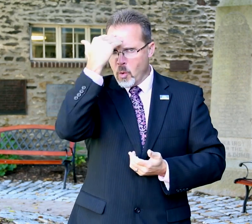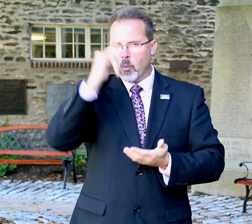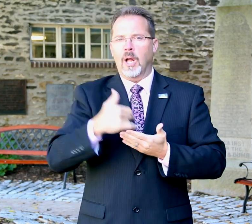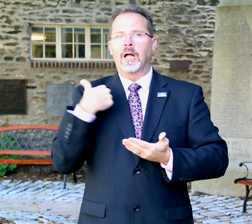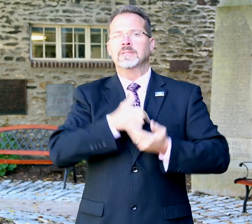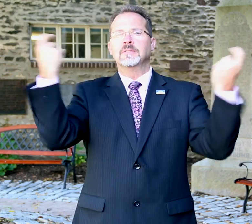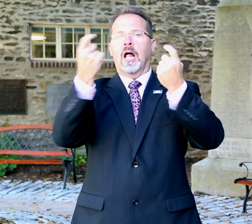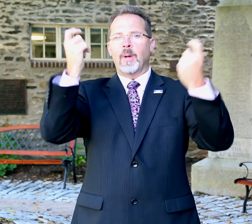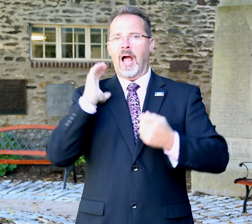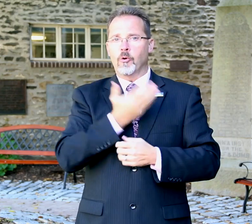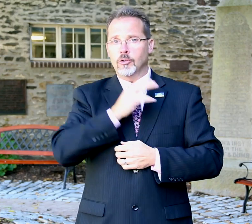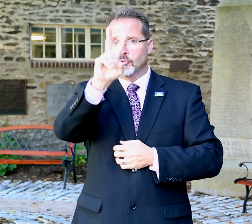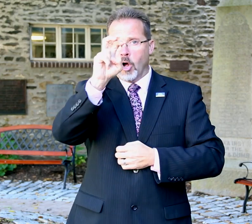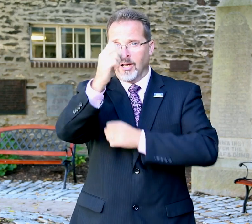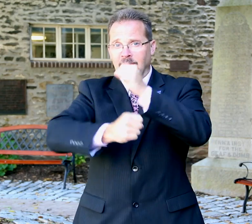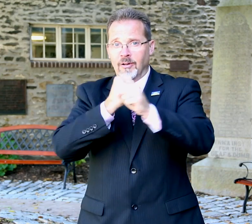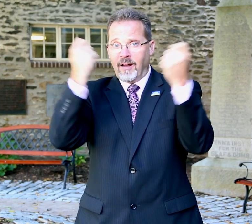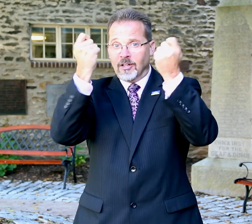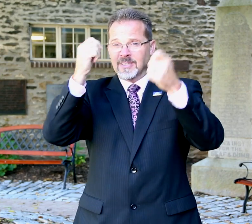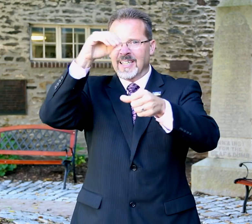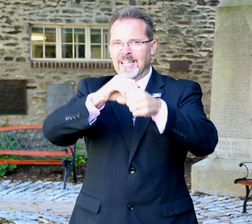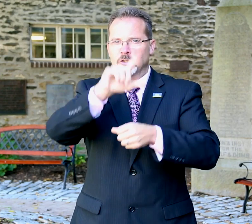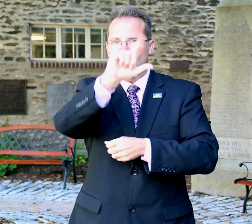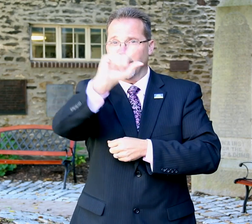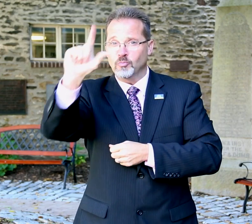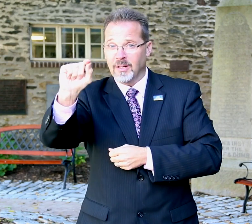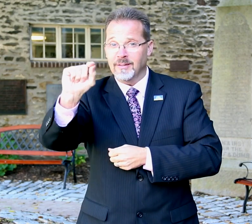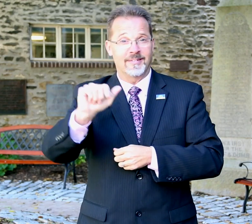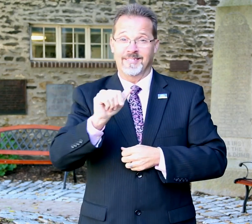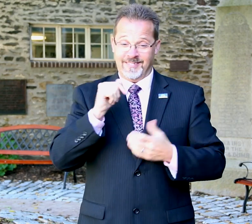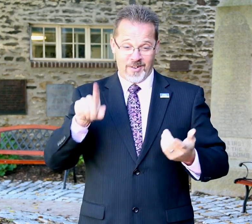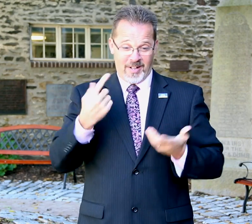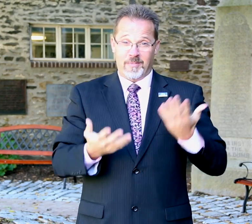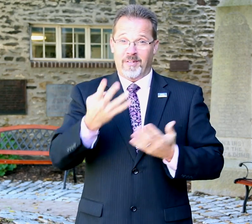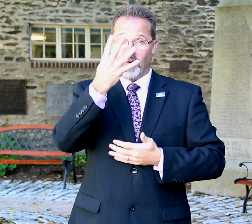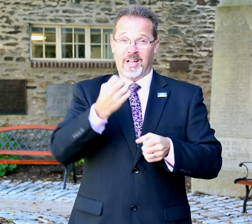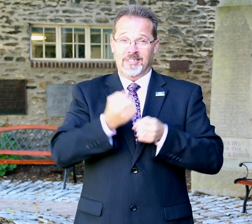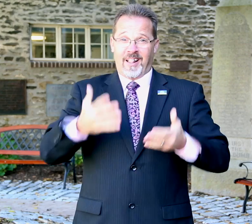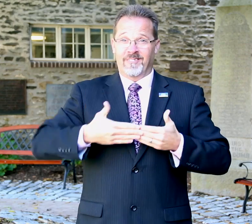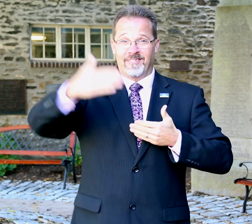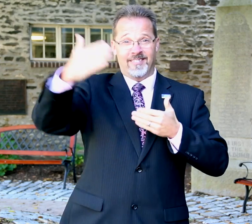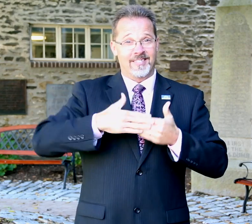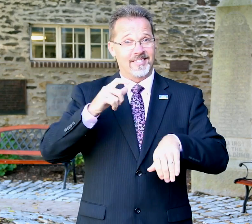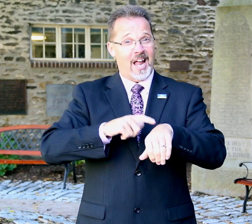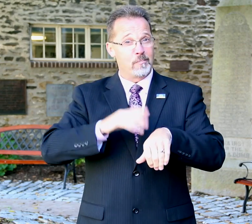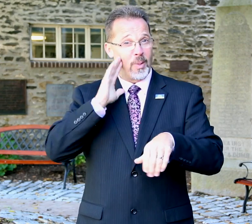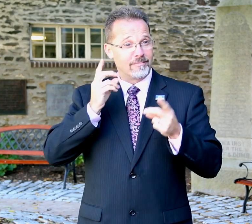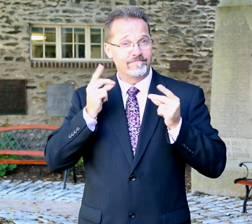We will celebrate our 200th year anniversary in 2020, just four short years and time will fly.